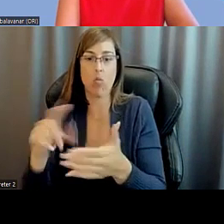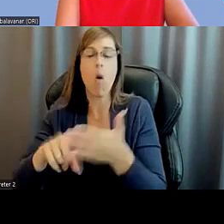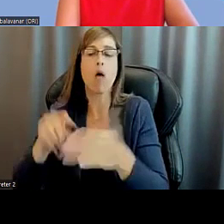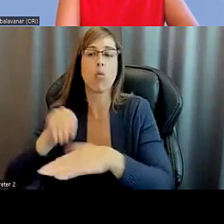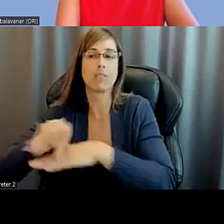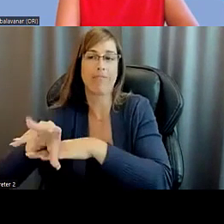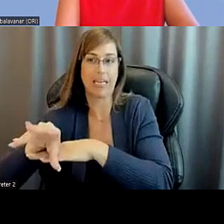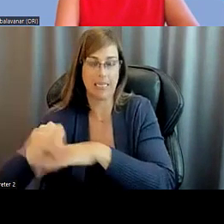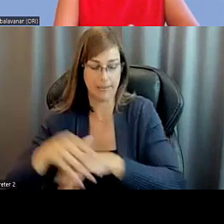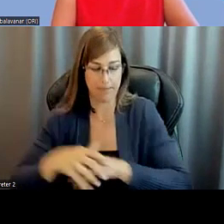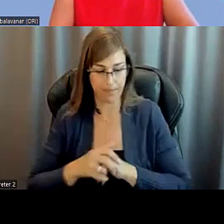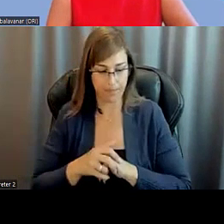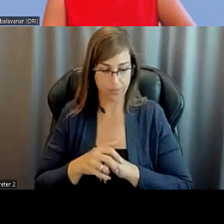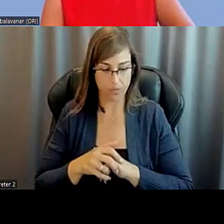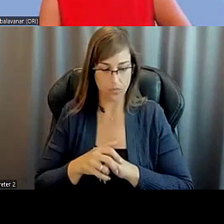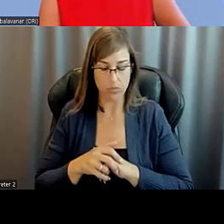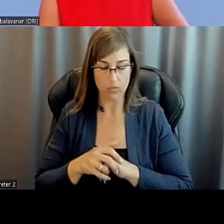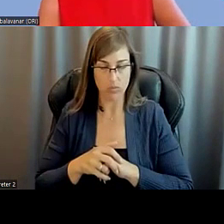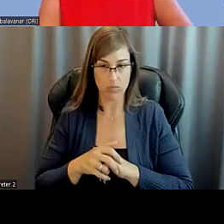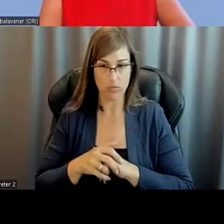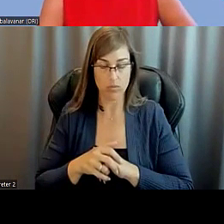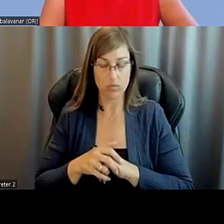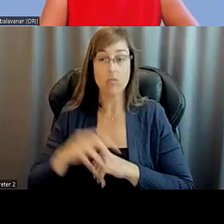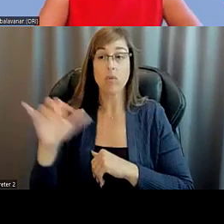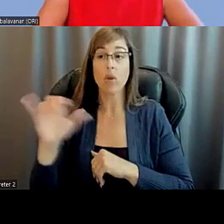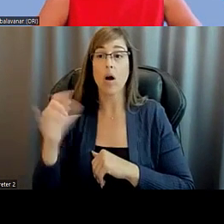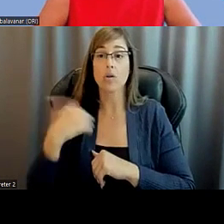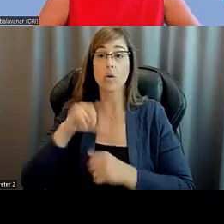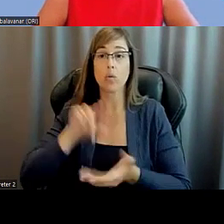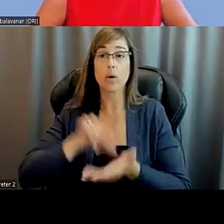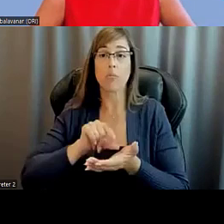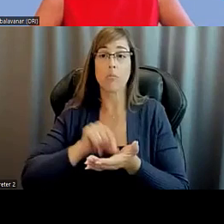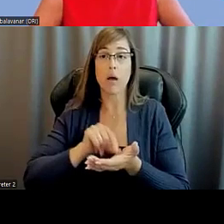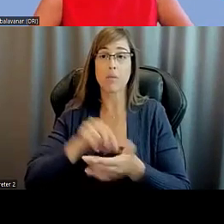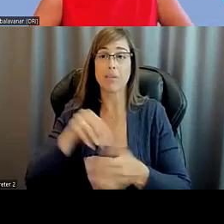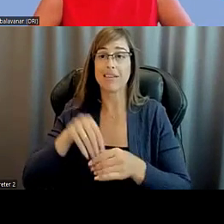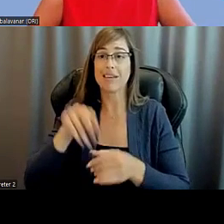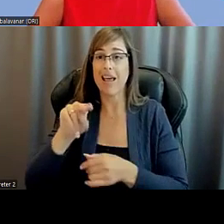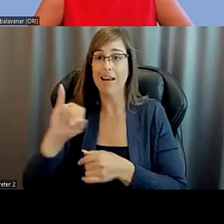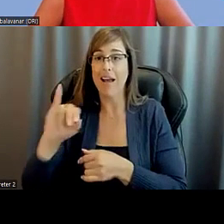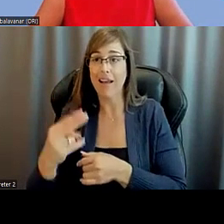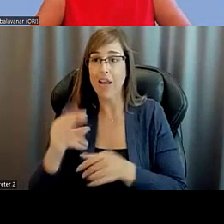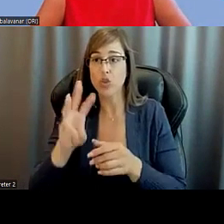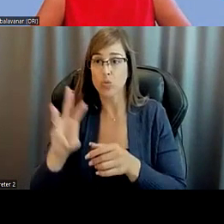and we also publish an NIH/ORI website as well.